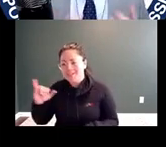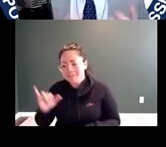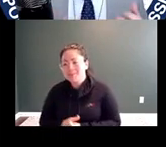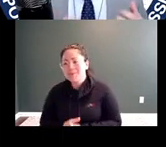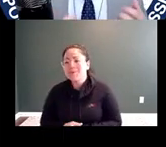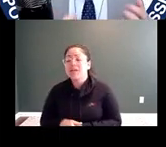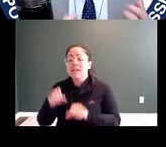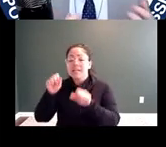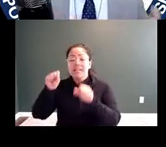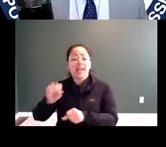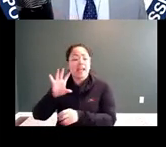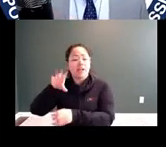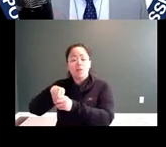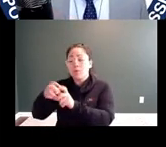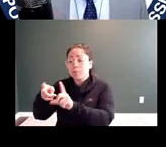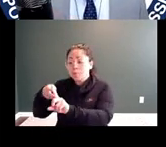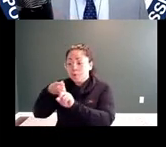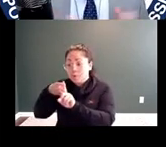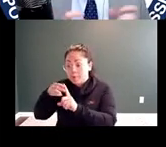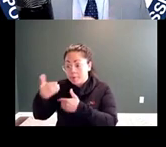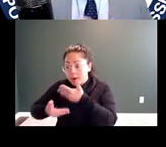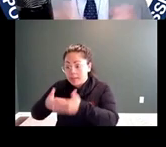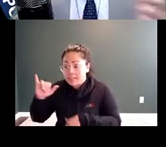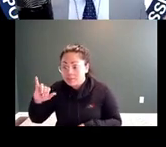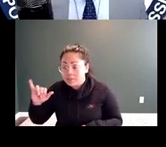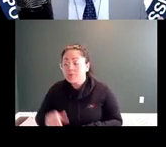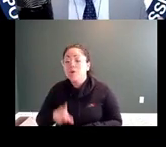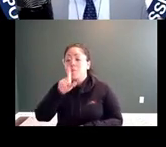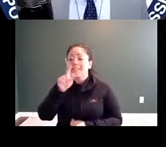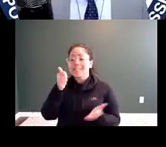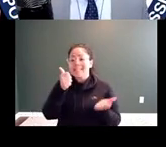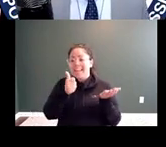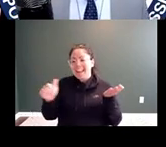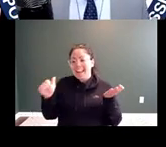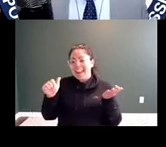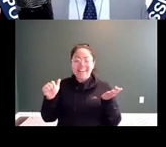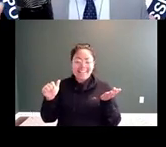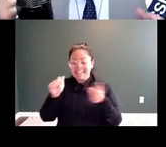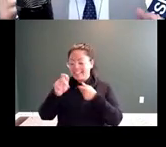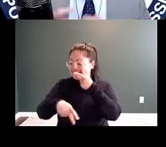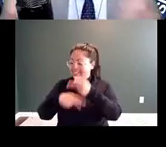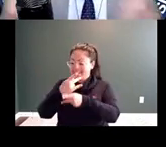It can even include the recruitment process as well. So really any type of employment process,